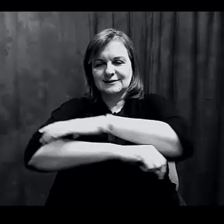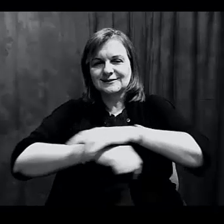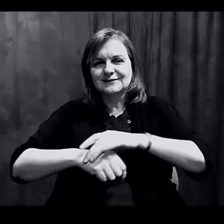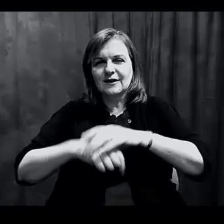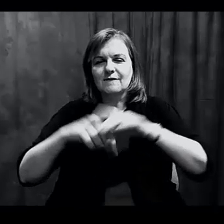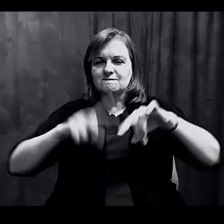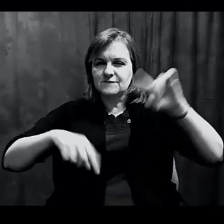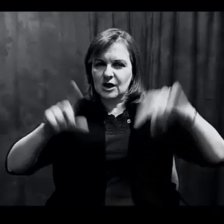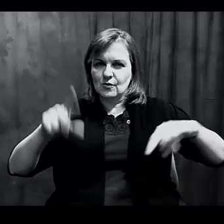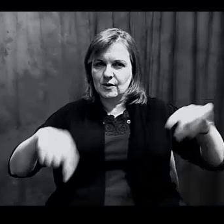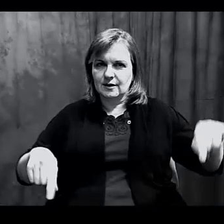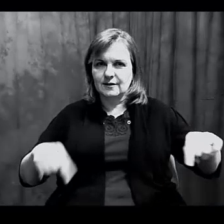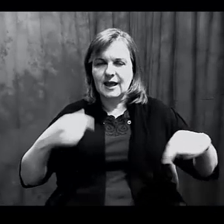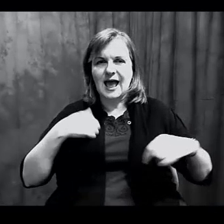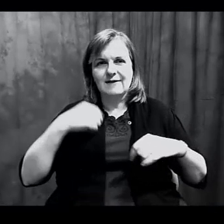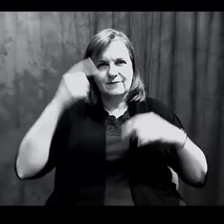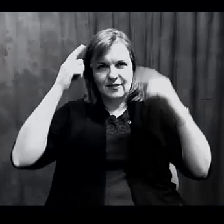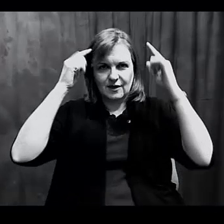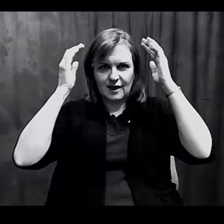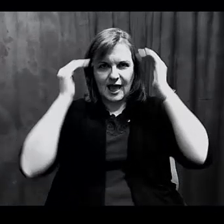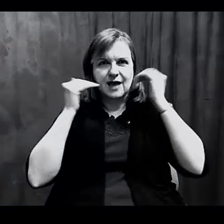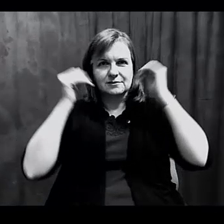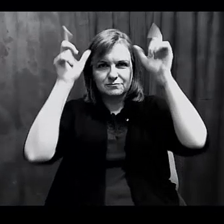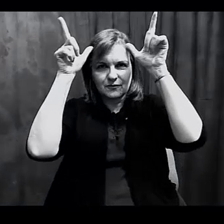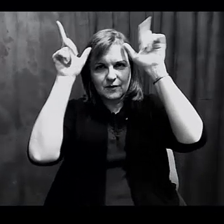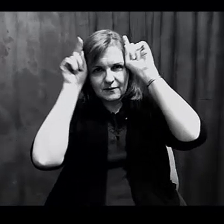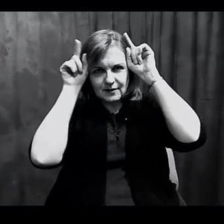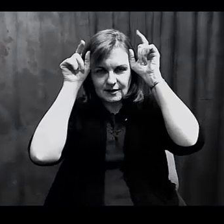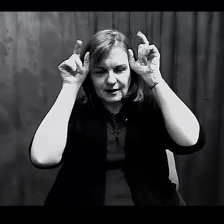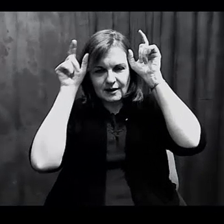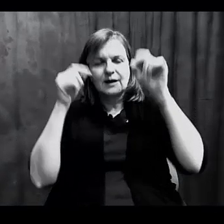actually include shrimp and lobsters and so on